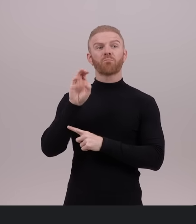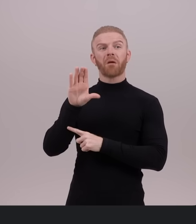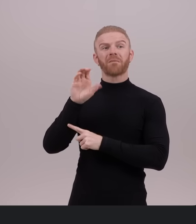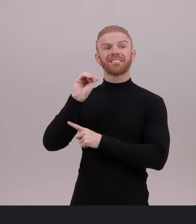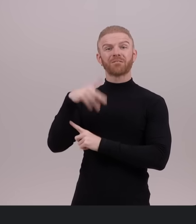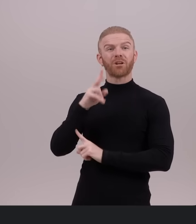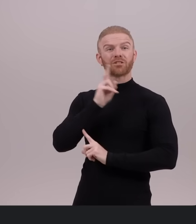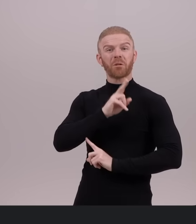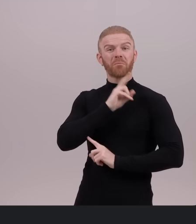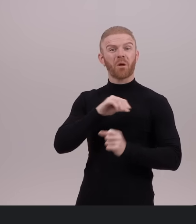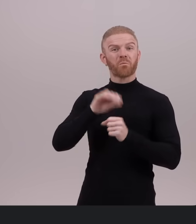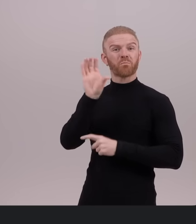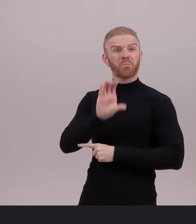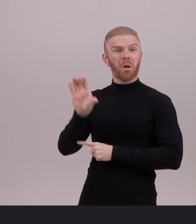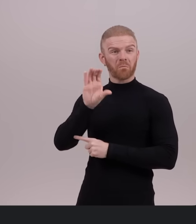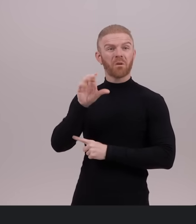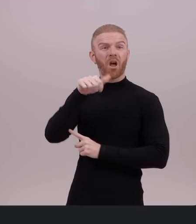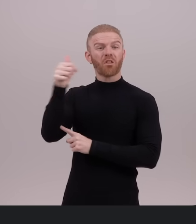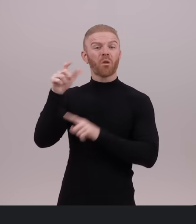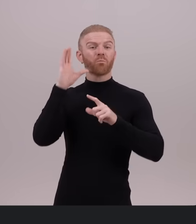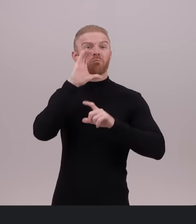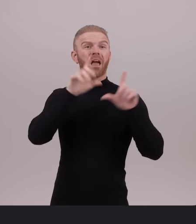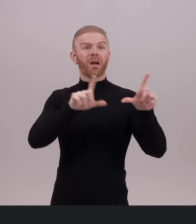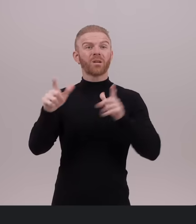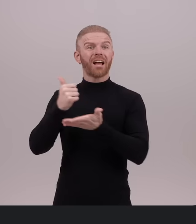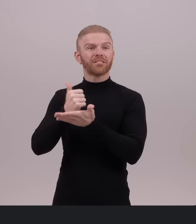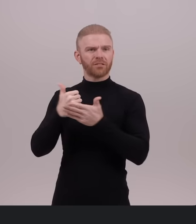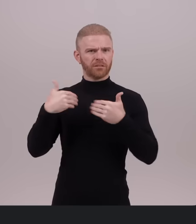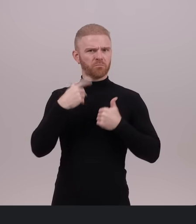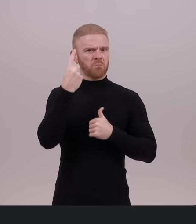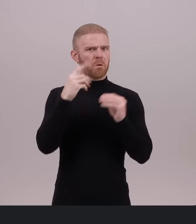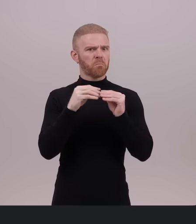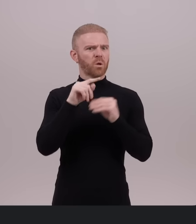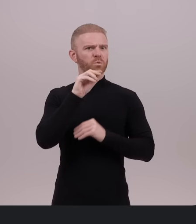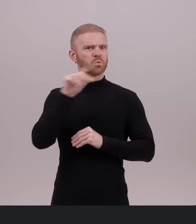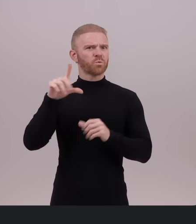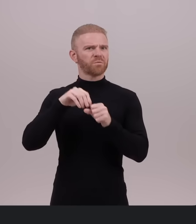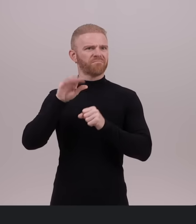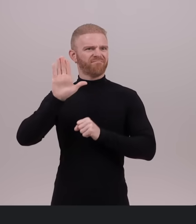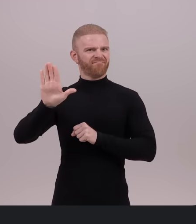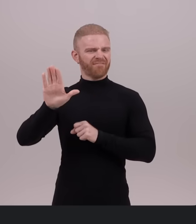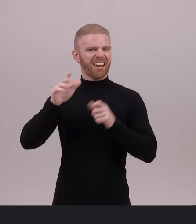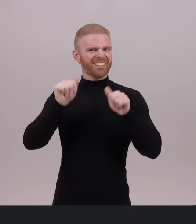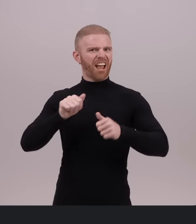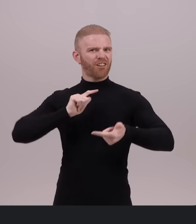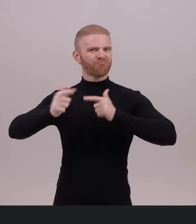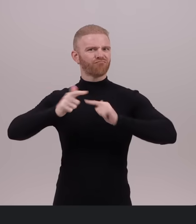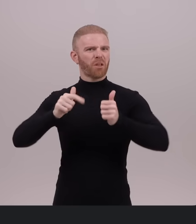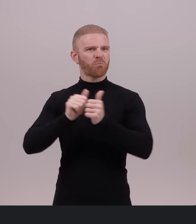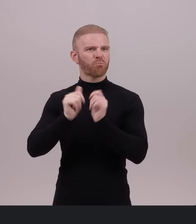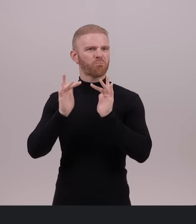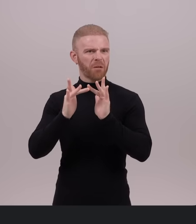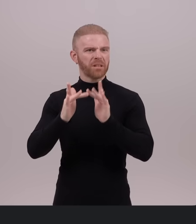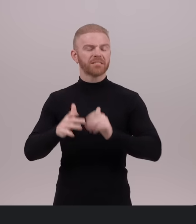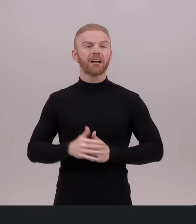browser agents have one more tool in their box to interact with the website. In test runs with this site, Antigravity